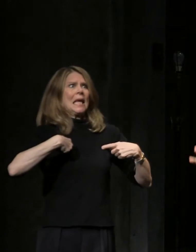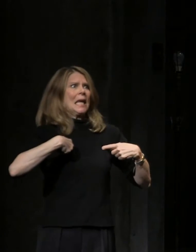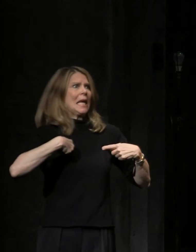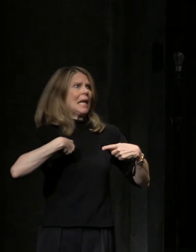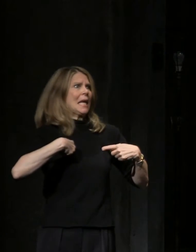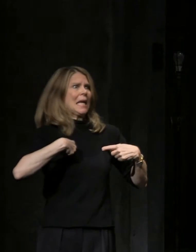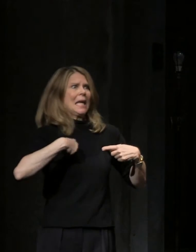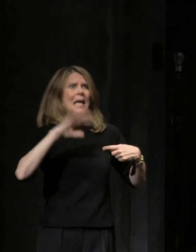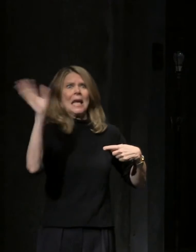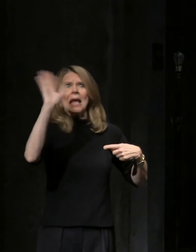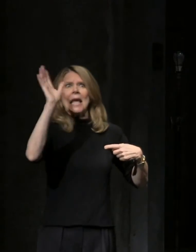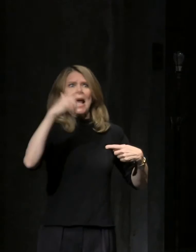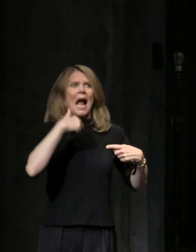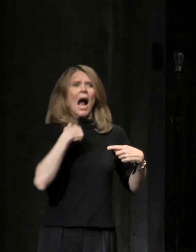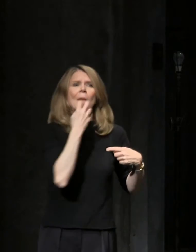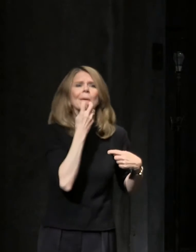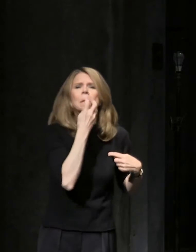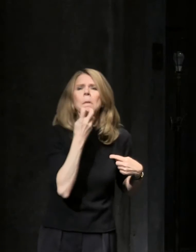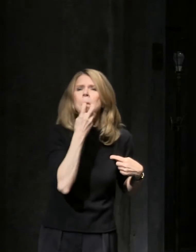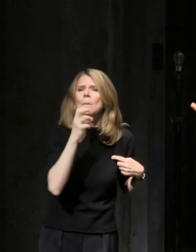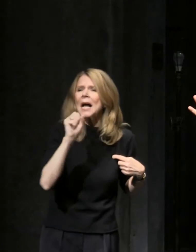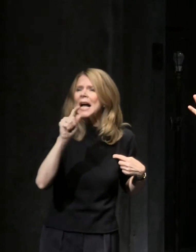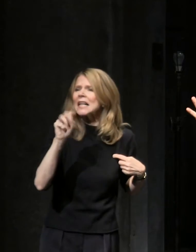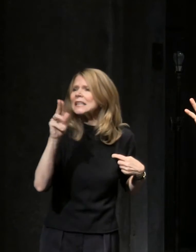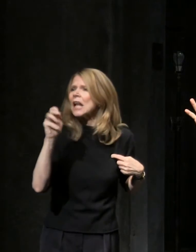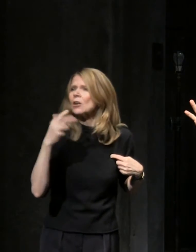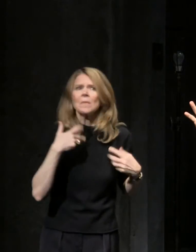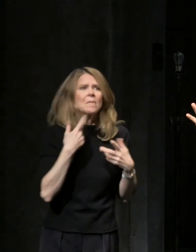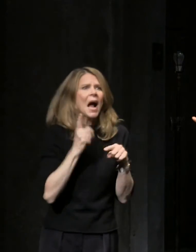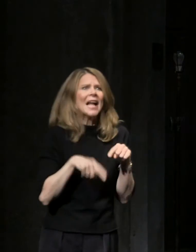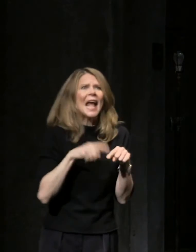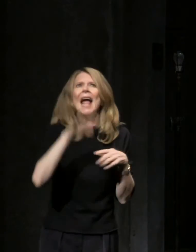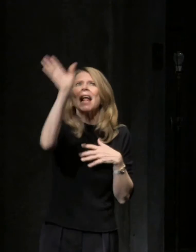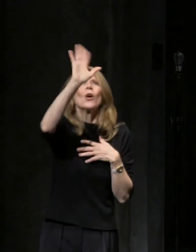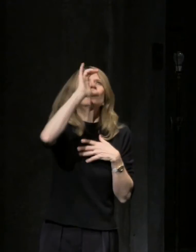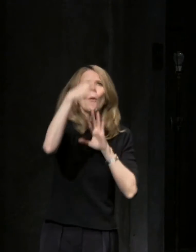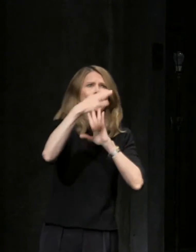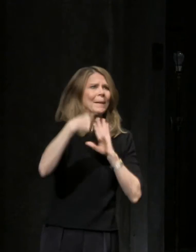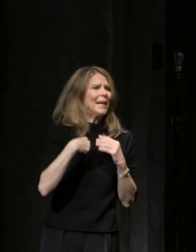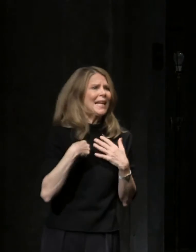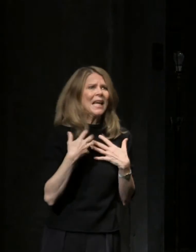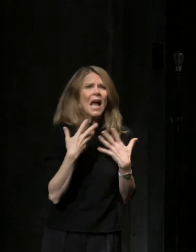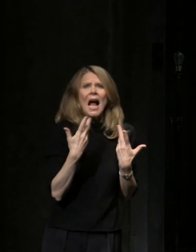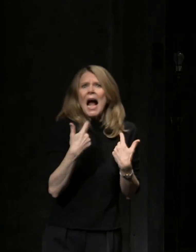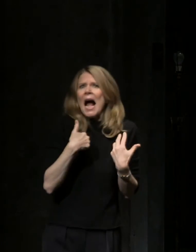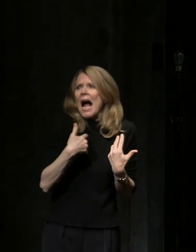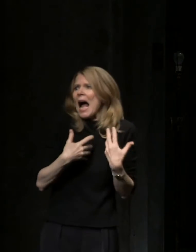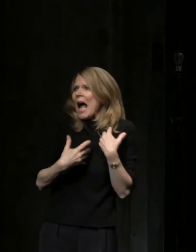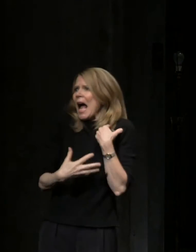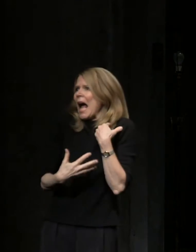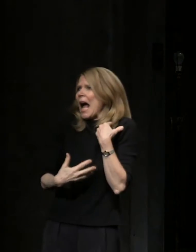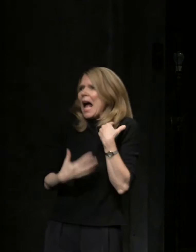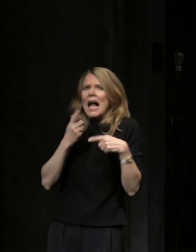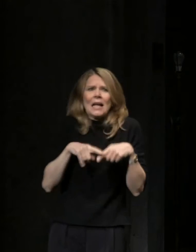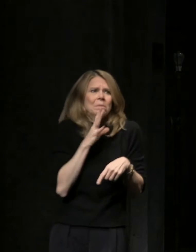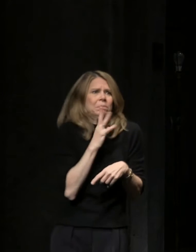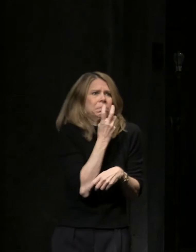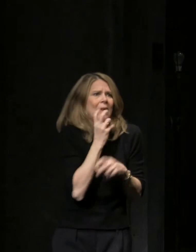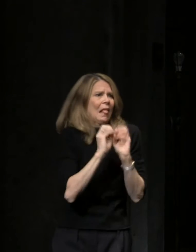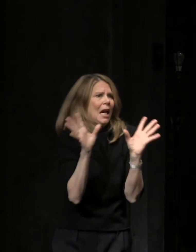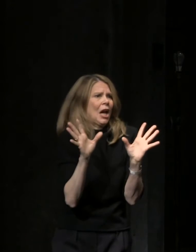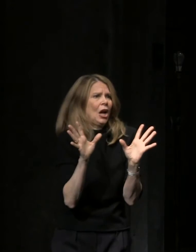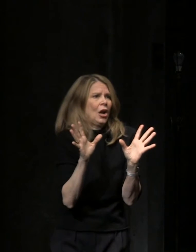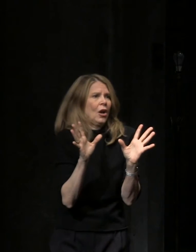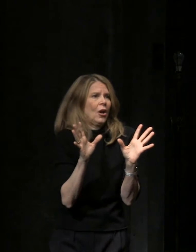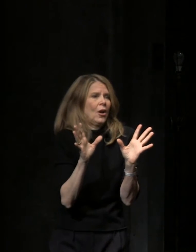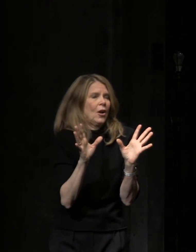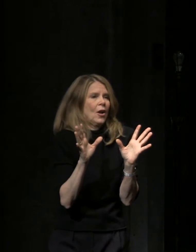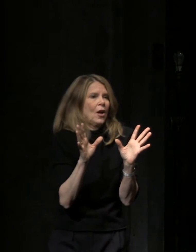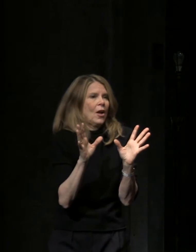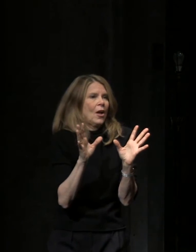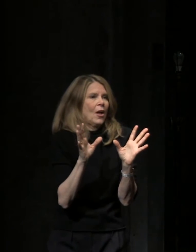I stutter. I can't do this. I have poor speech.” But something awakened in him that said,